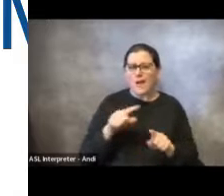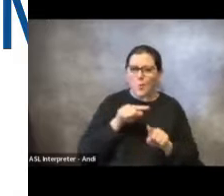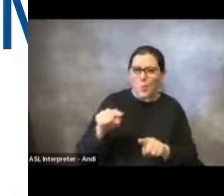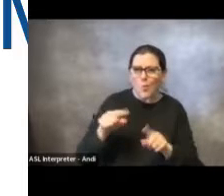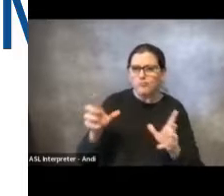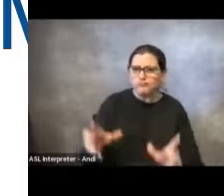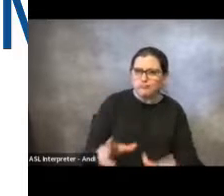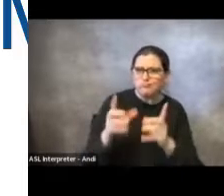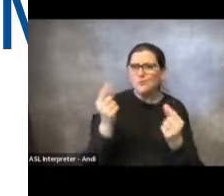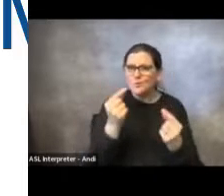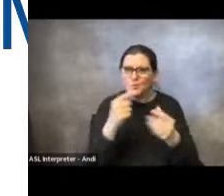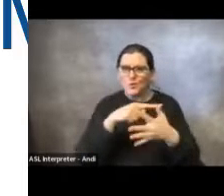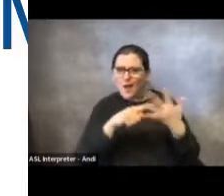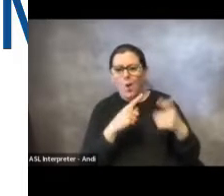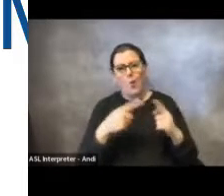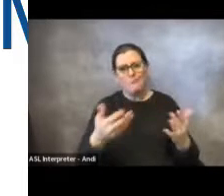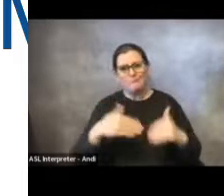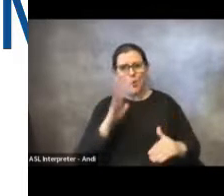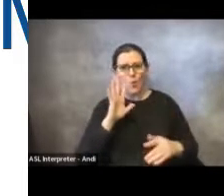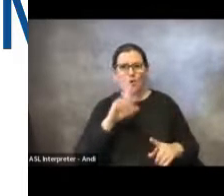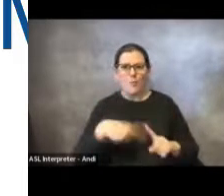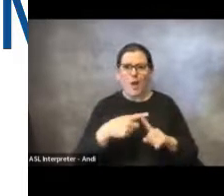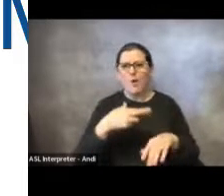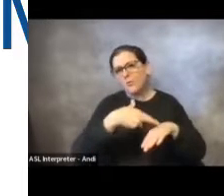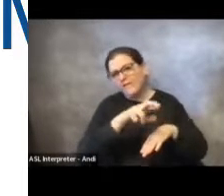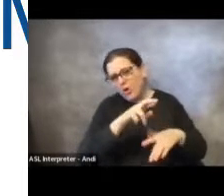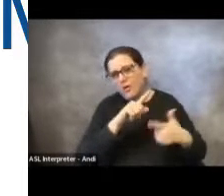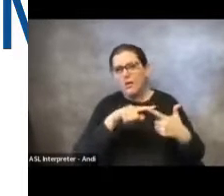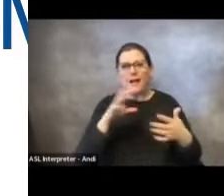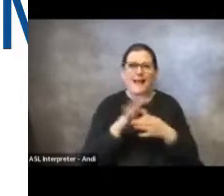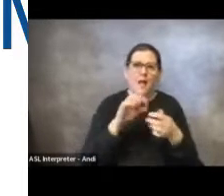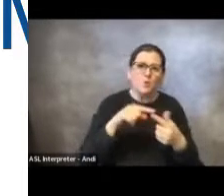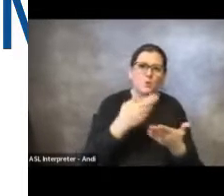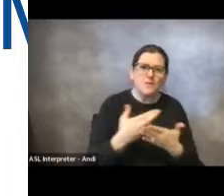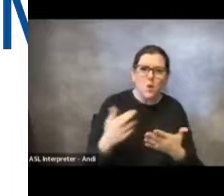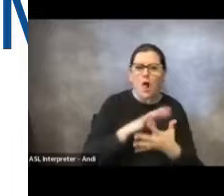some of the stuff we're going to talk about next around referrals and getting them connected with resources and so forth. But